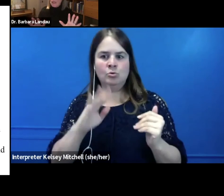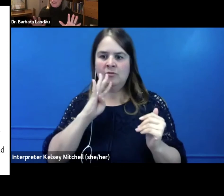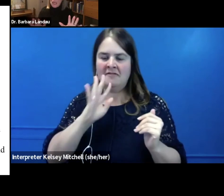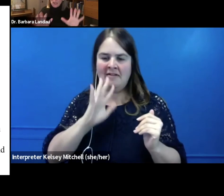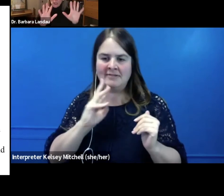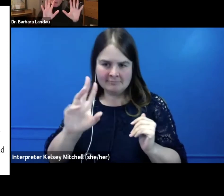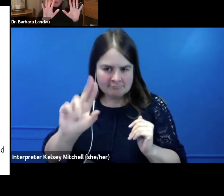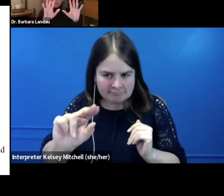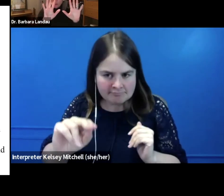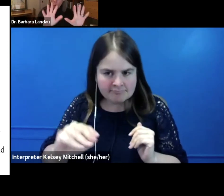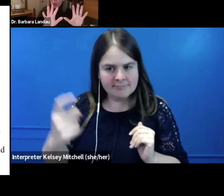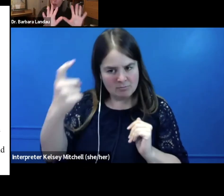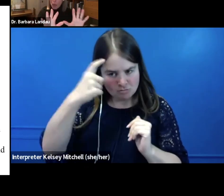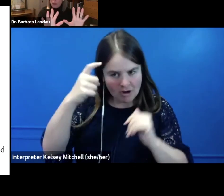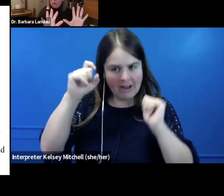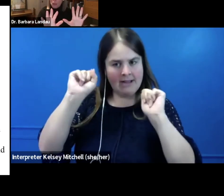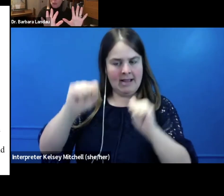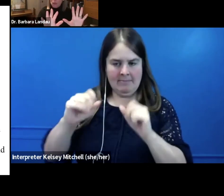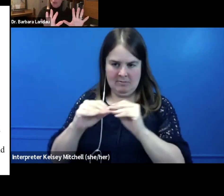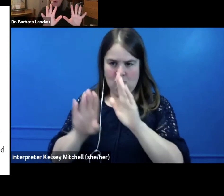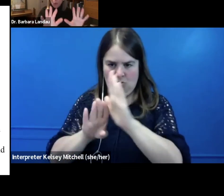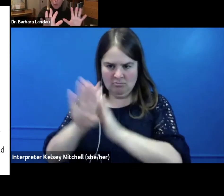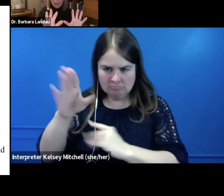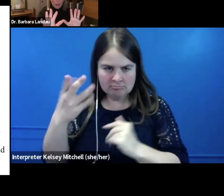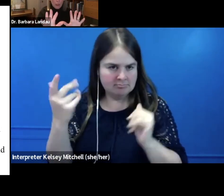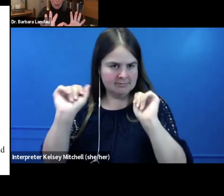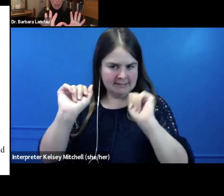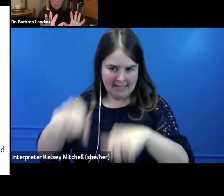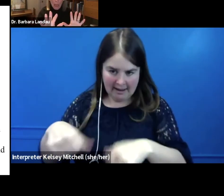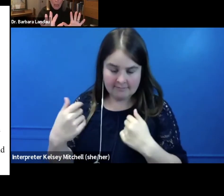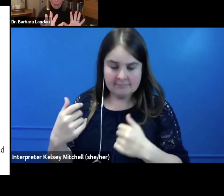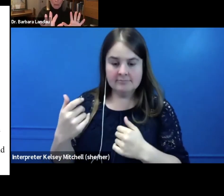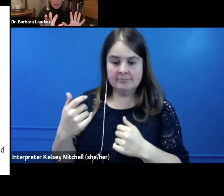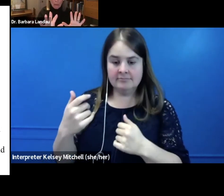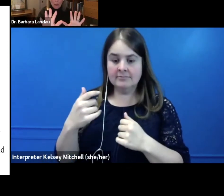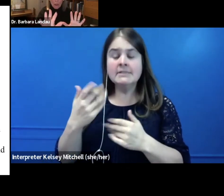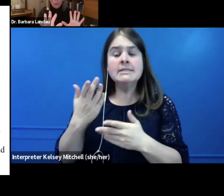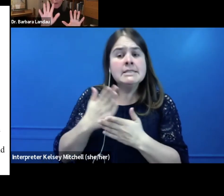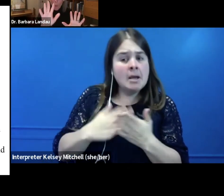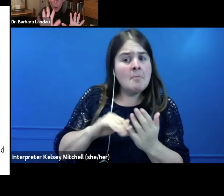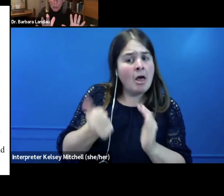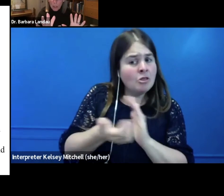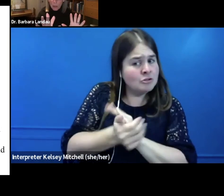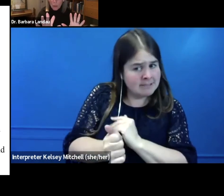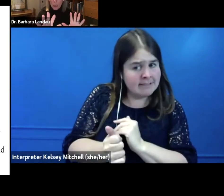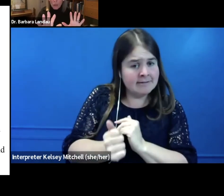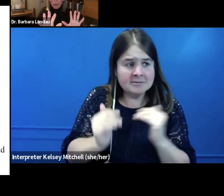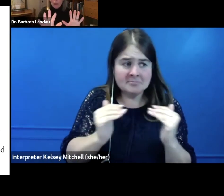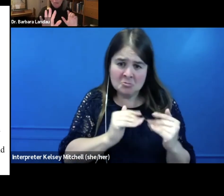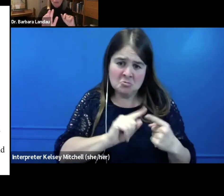say is that some of these core cognitive systems really do look like that